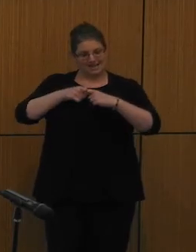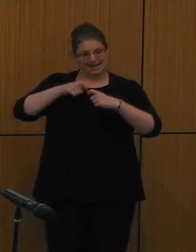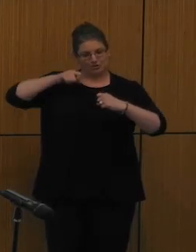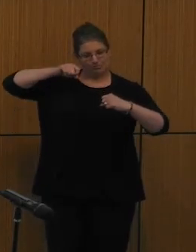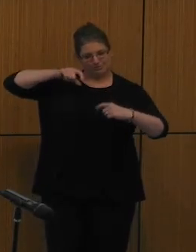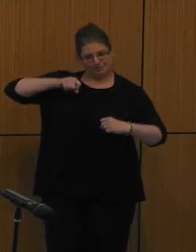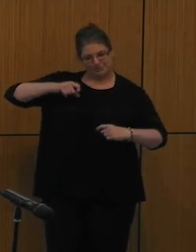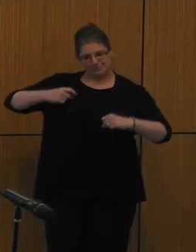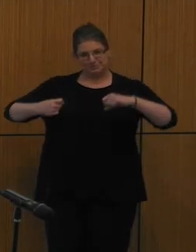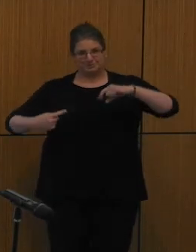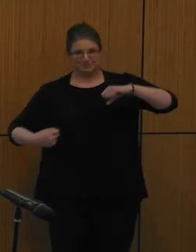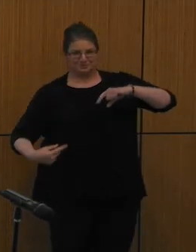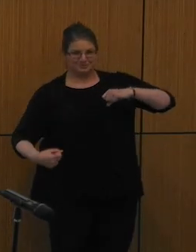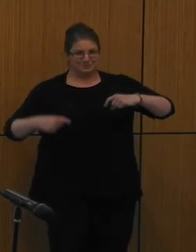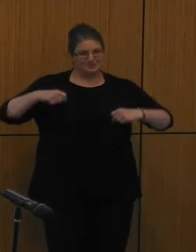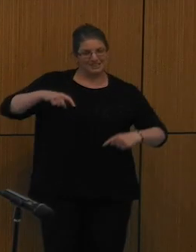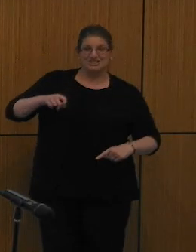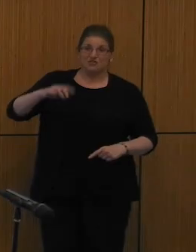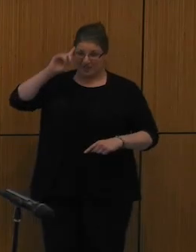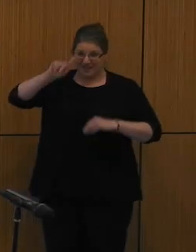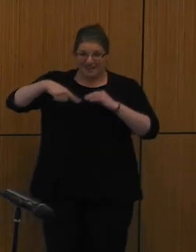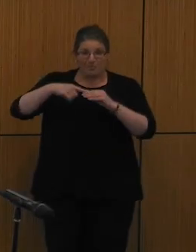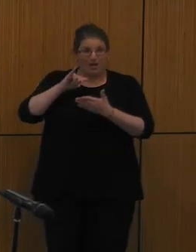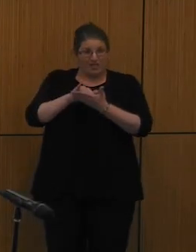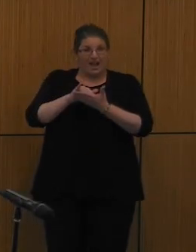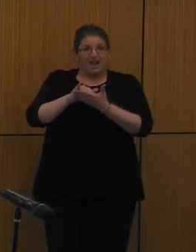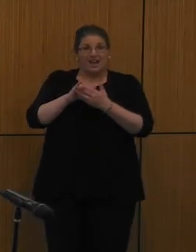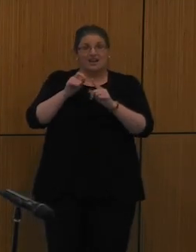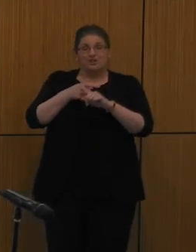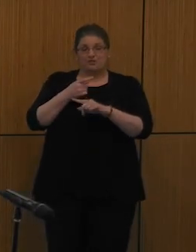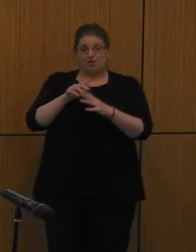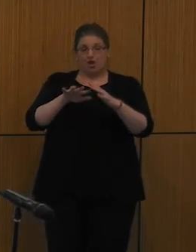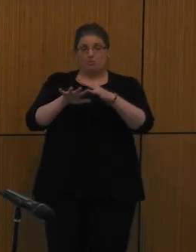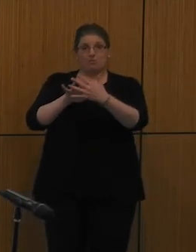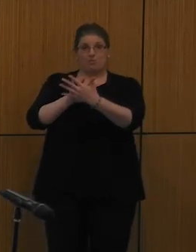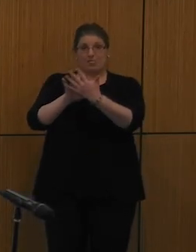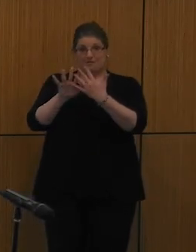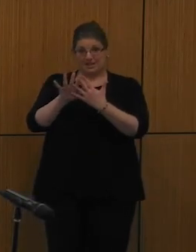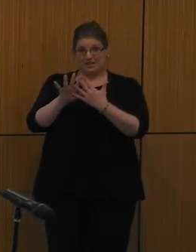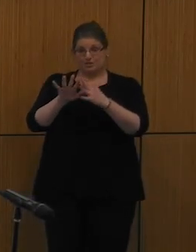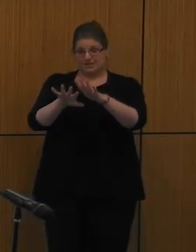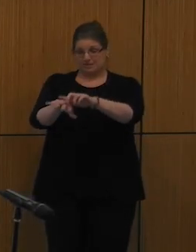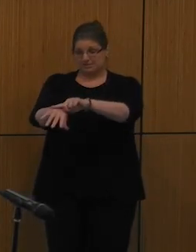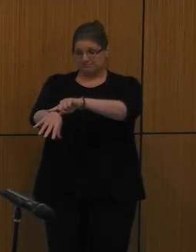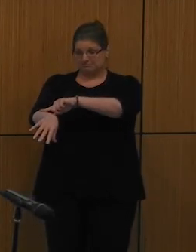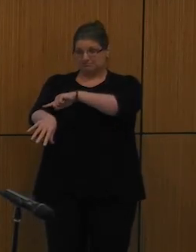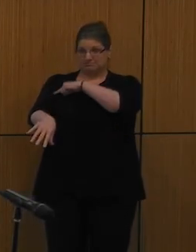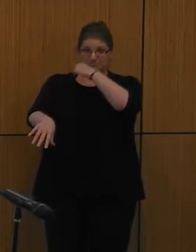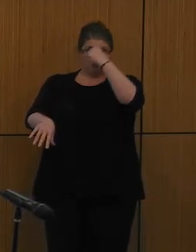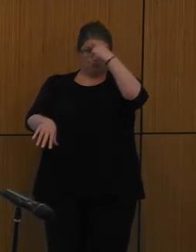So if we're thinking about an electrical signal coming up from the fingertip, for example, to the brain, that's called a sensory signal, okay.